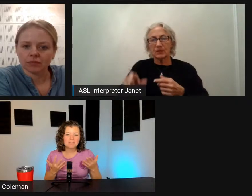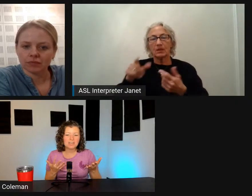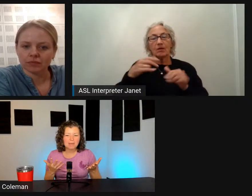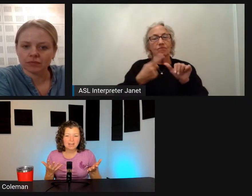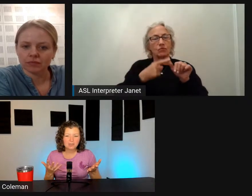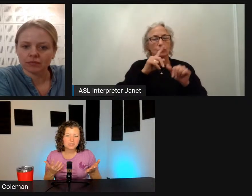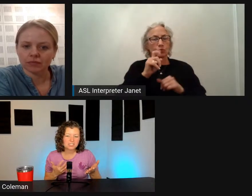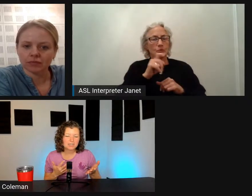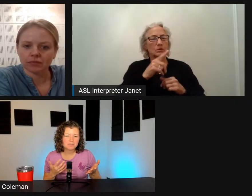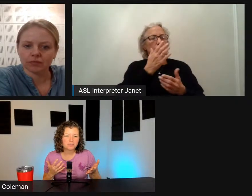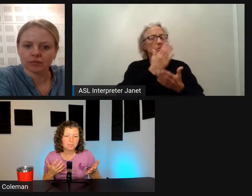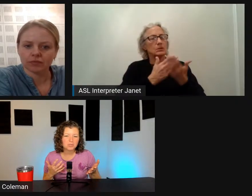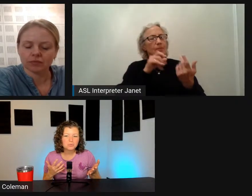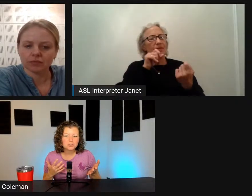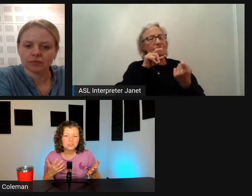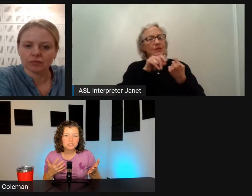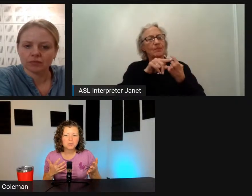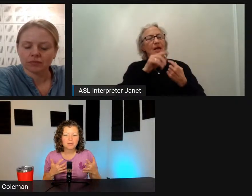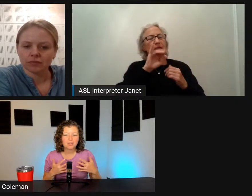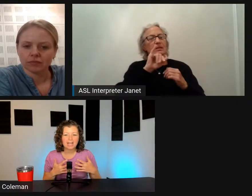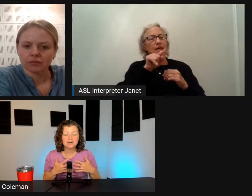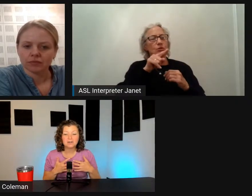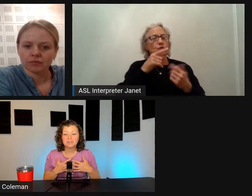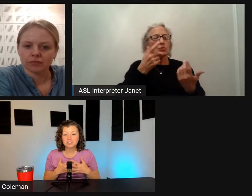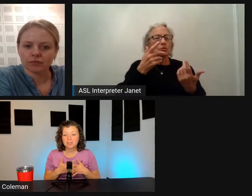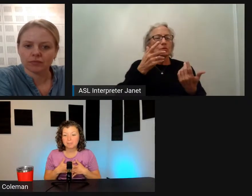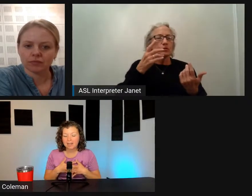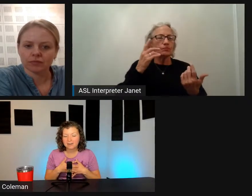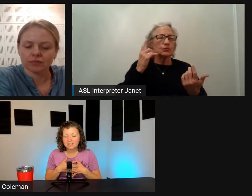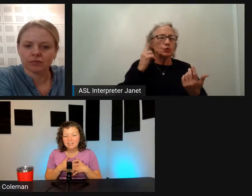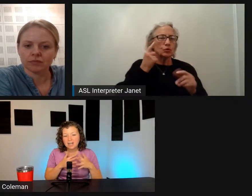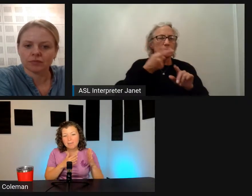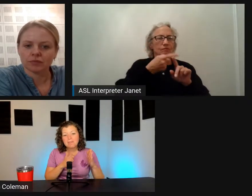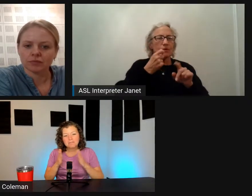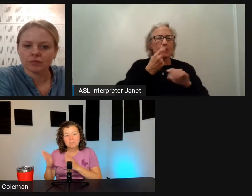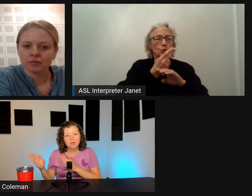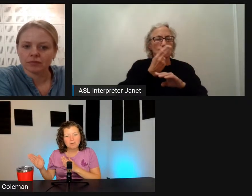If you are watching live you can add questions in the chat area or in the Q&A section of the chat area.